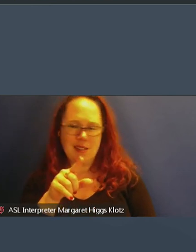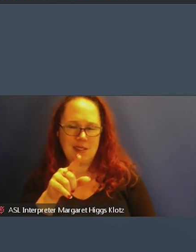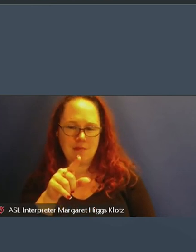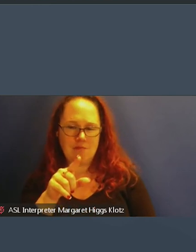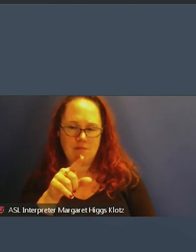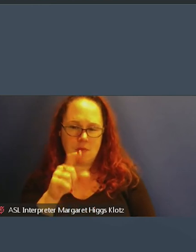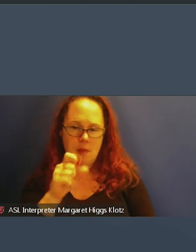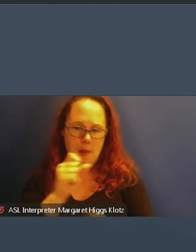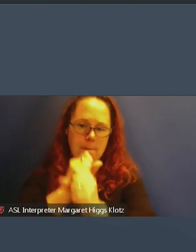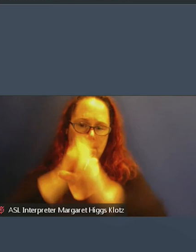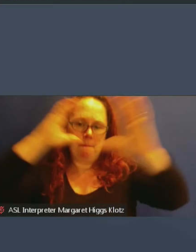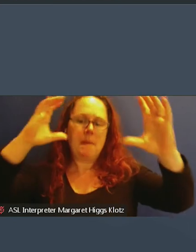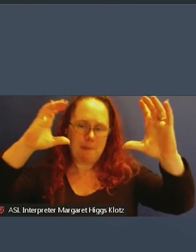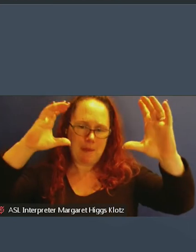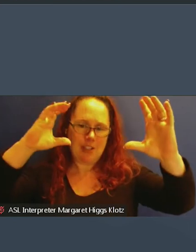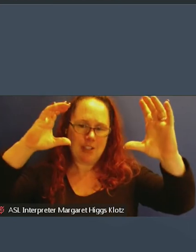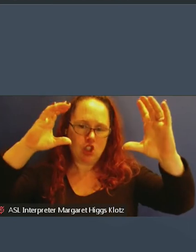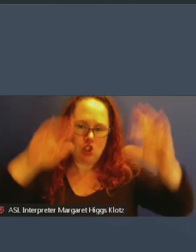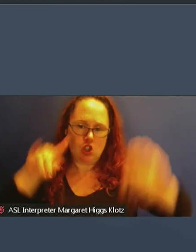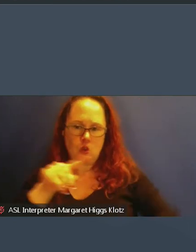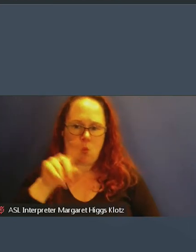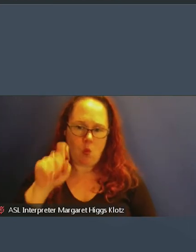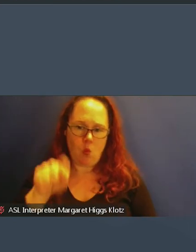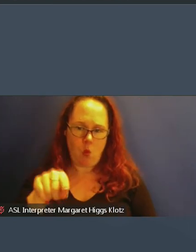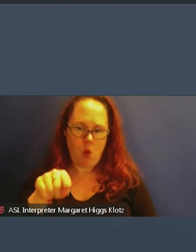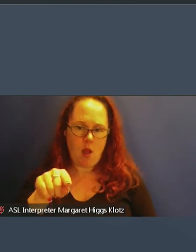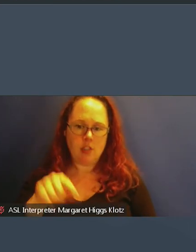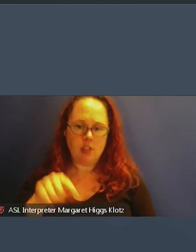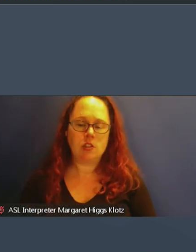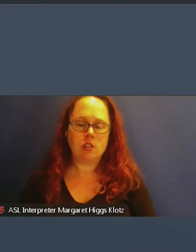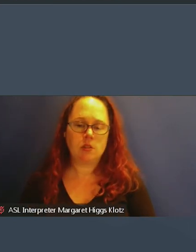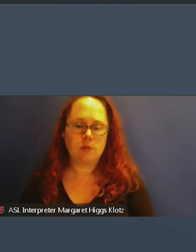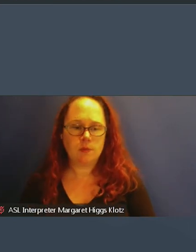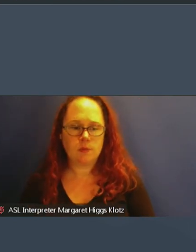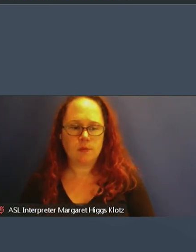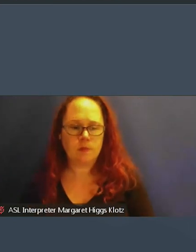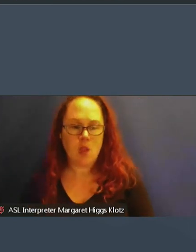that I wanted to ask after basically everybody else had spoken. So maybe you can address it afterwards,